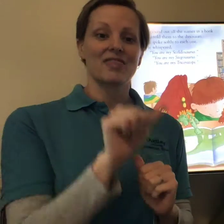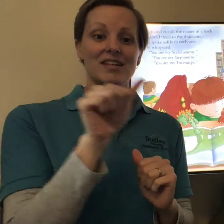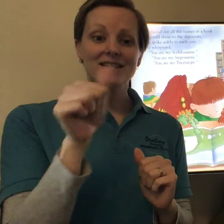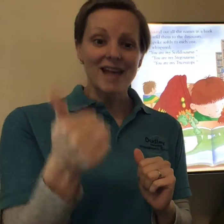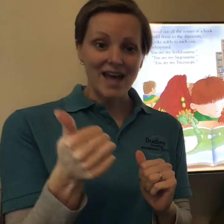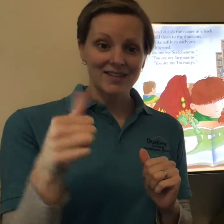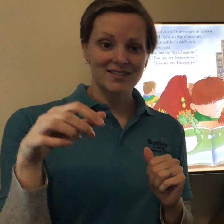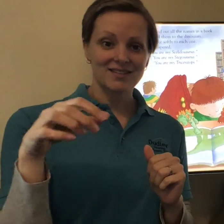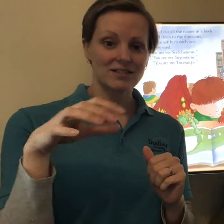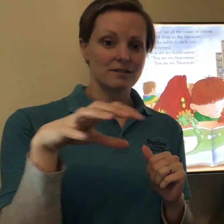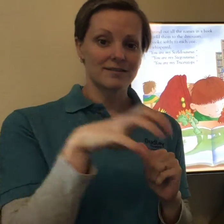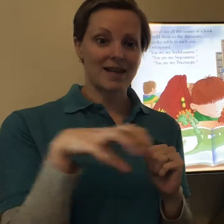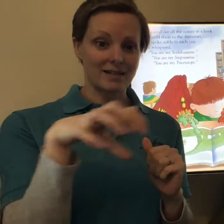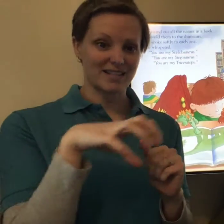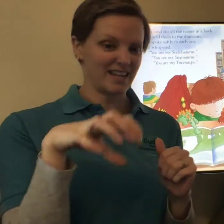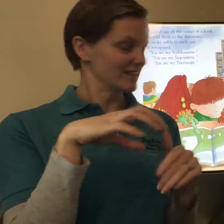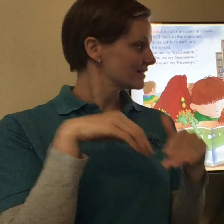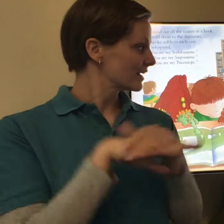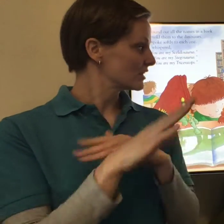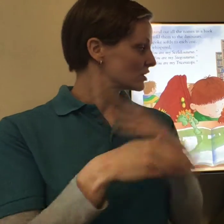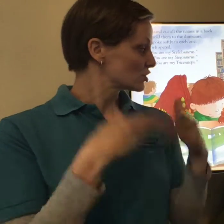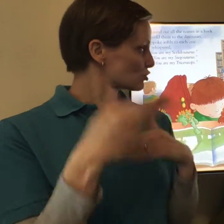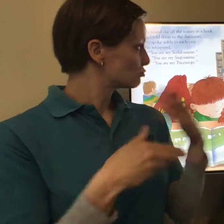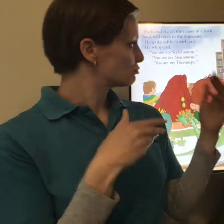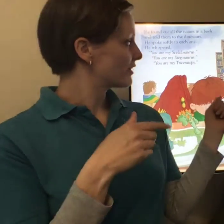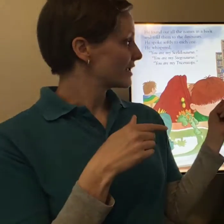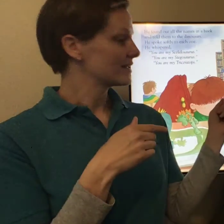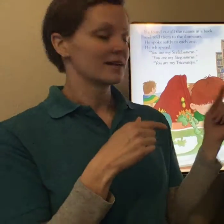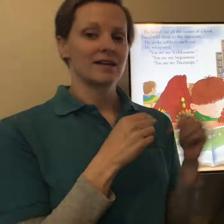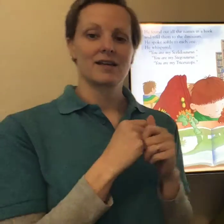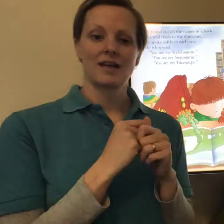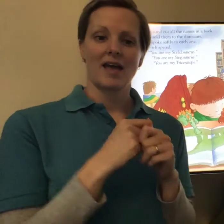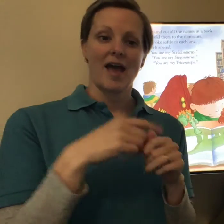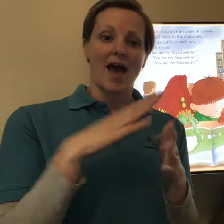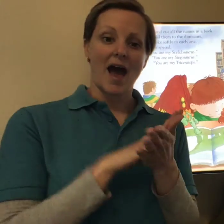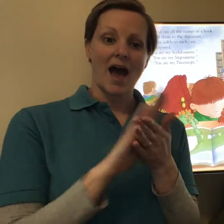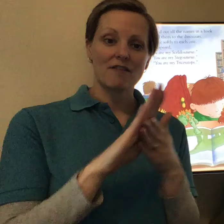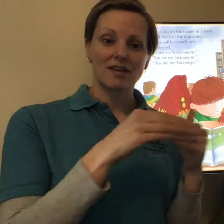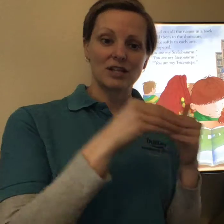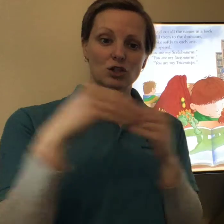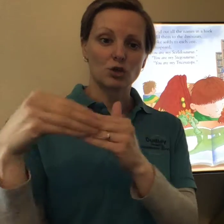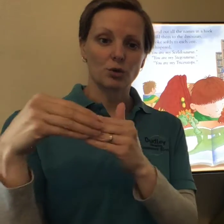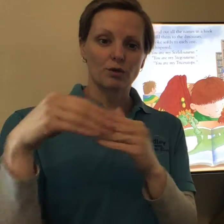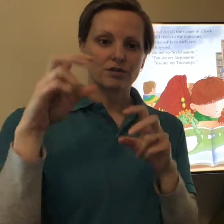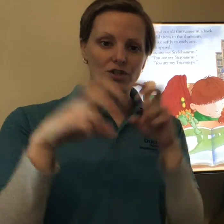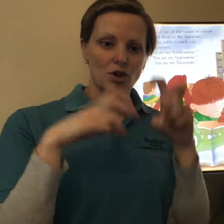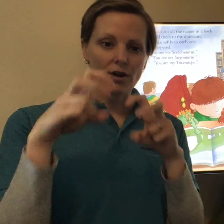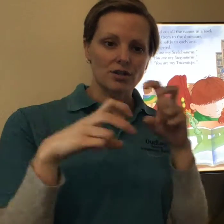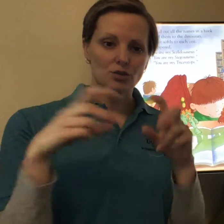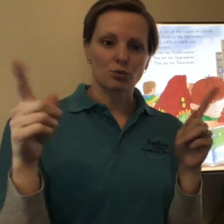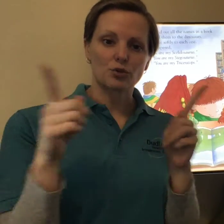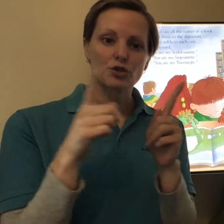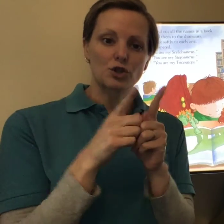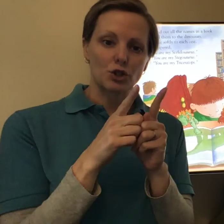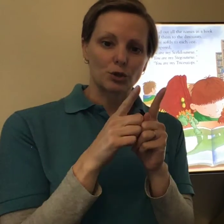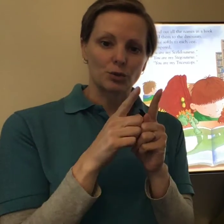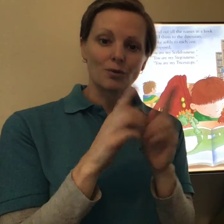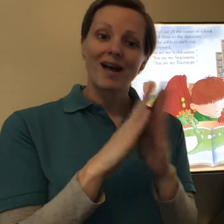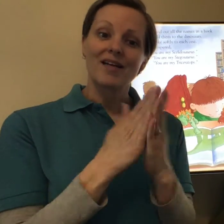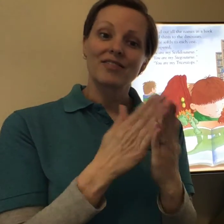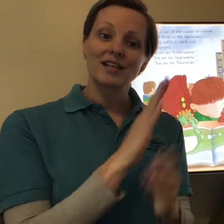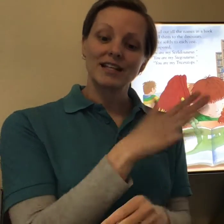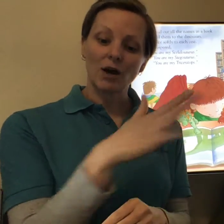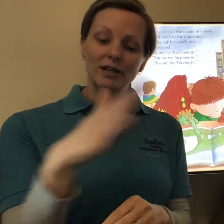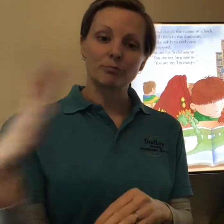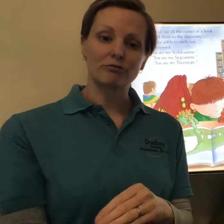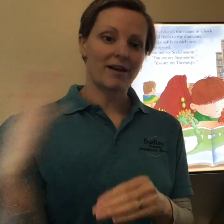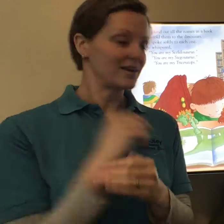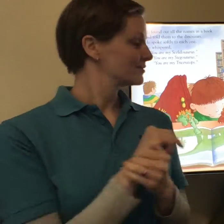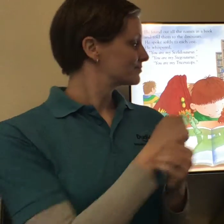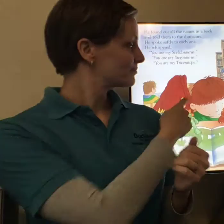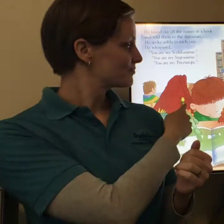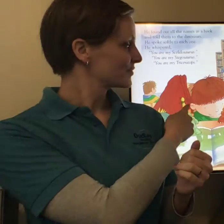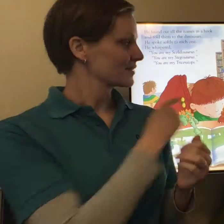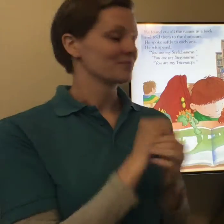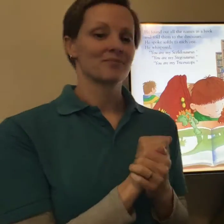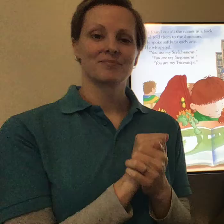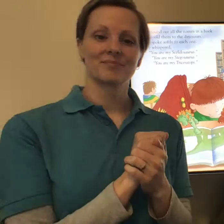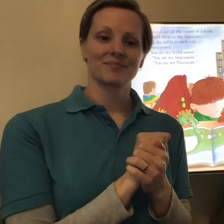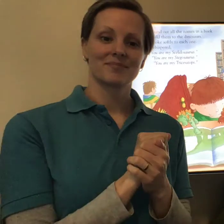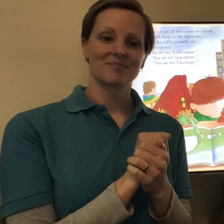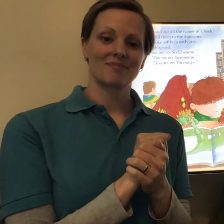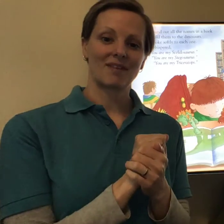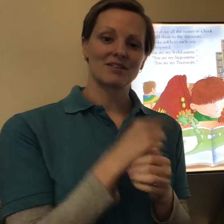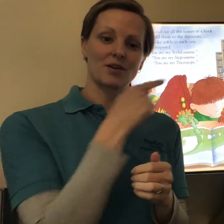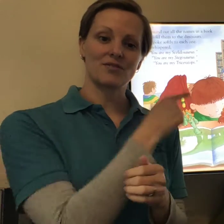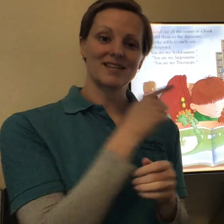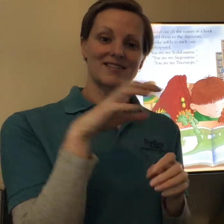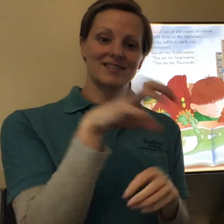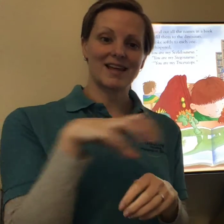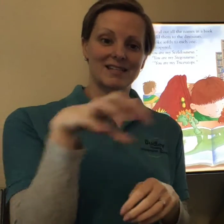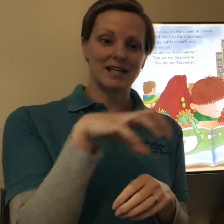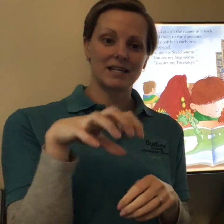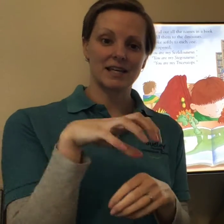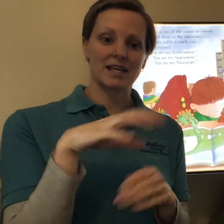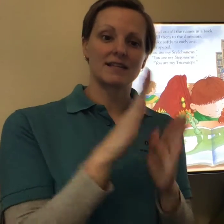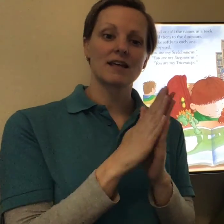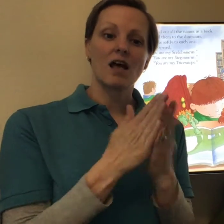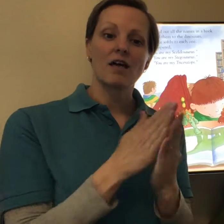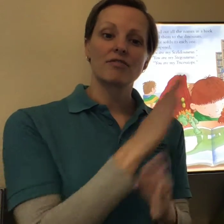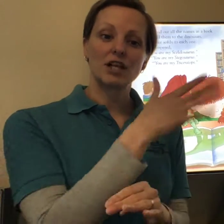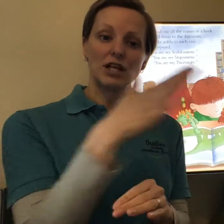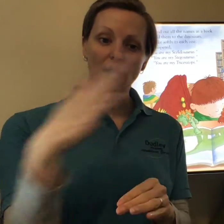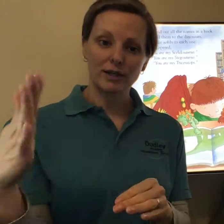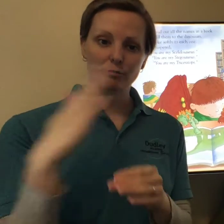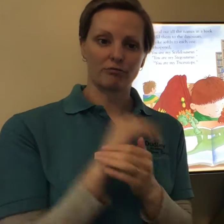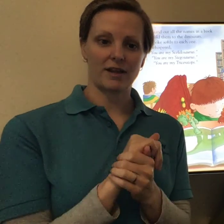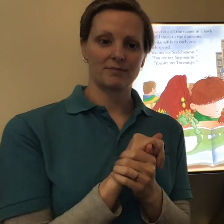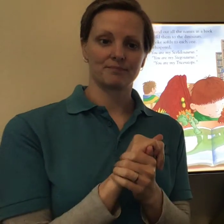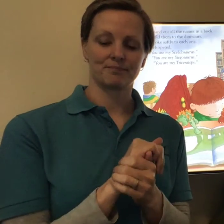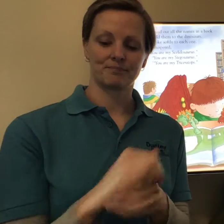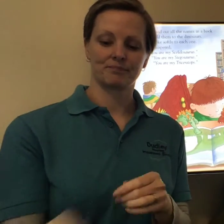The next setting in the story. Harry took the dinosaurs to the library. So this setting is the library.